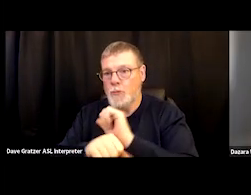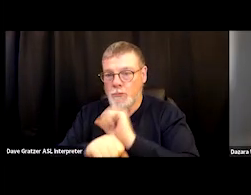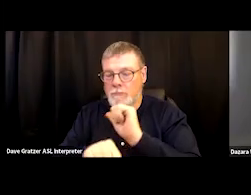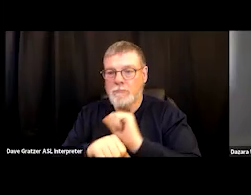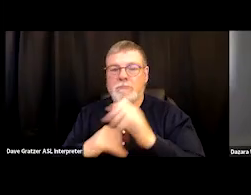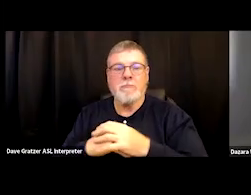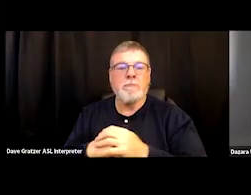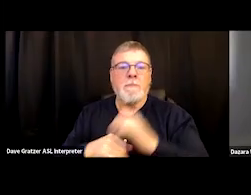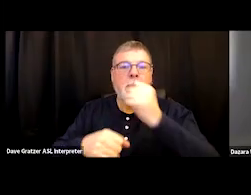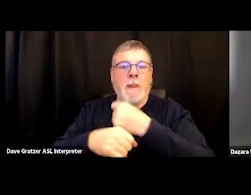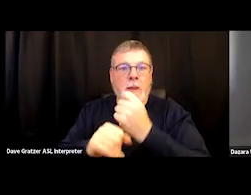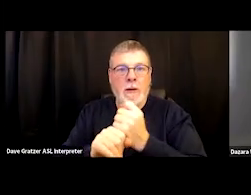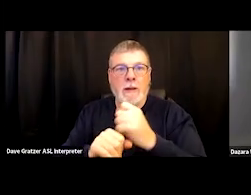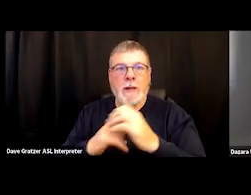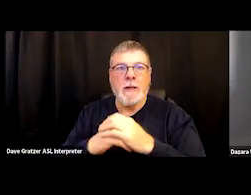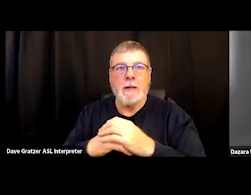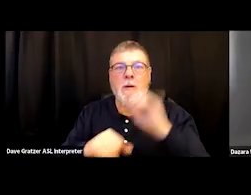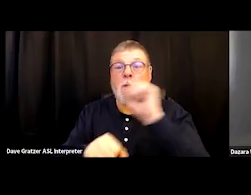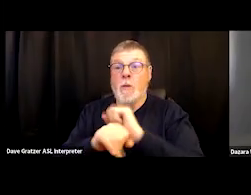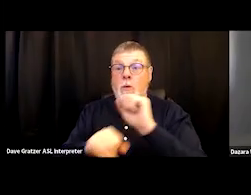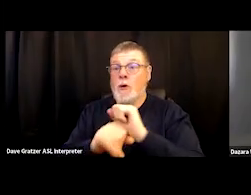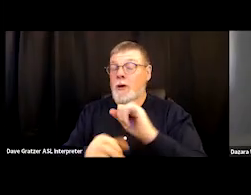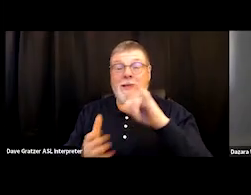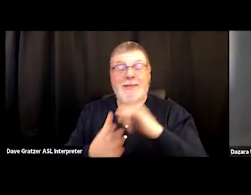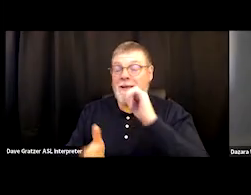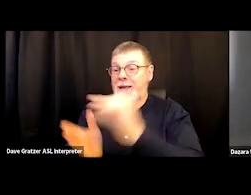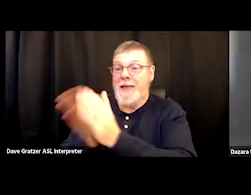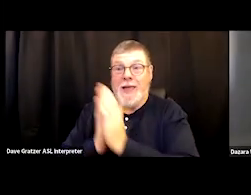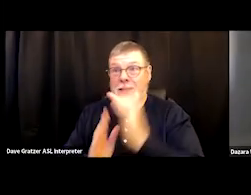creating work that wasn't asked for by the supervisors,